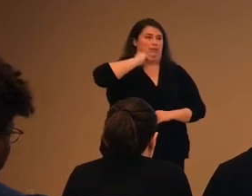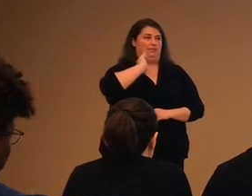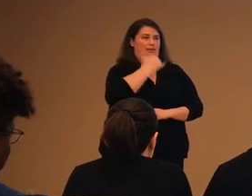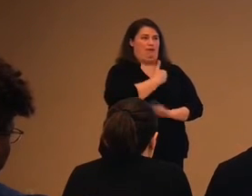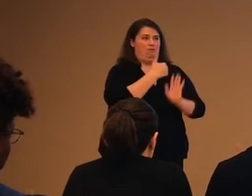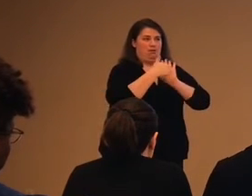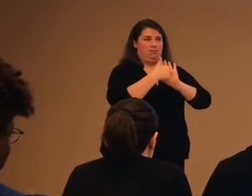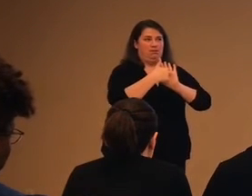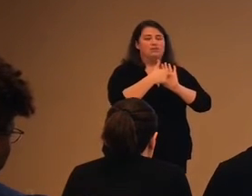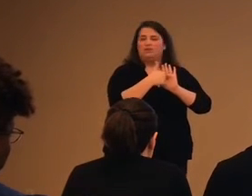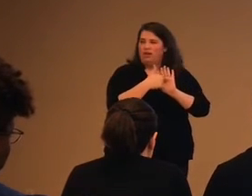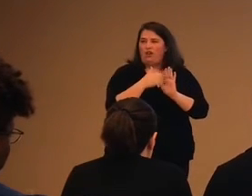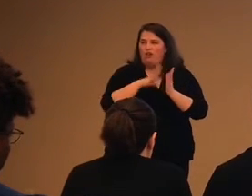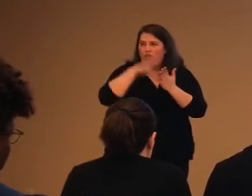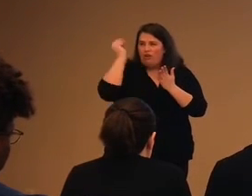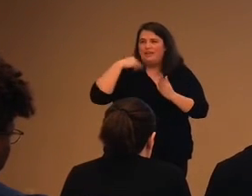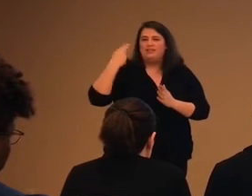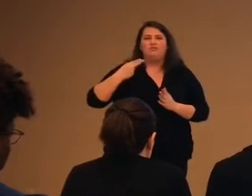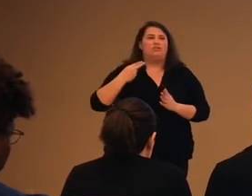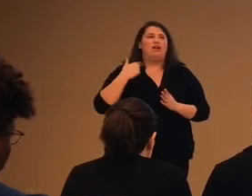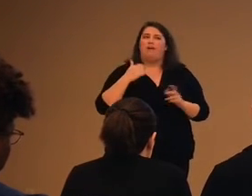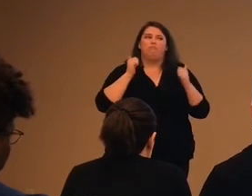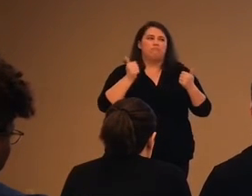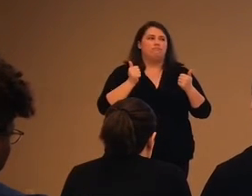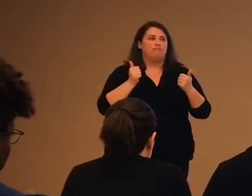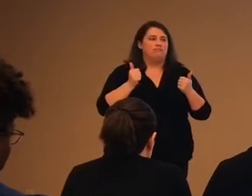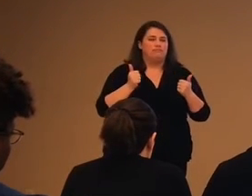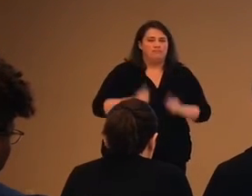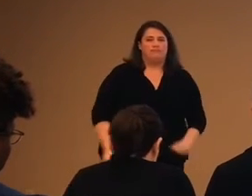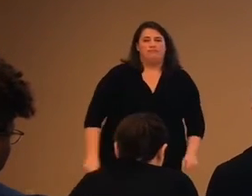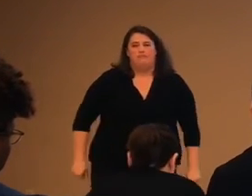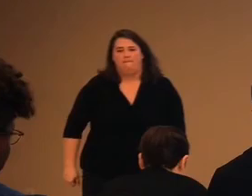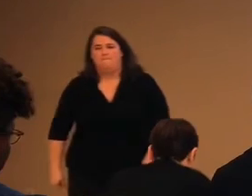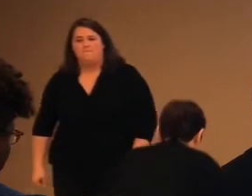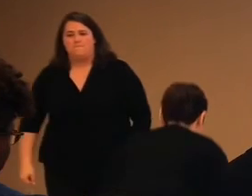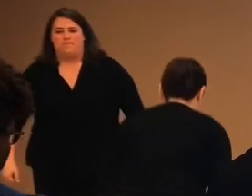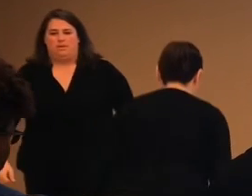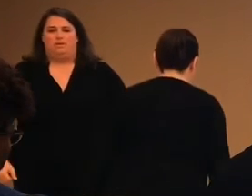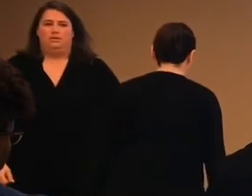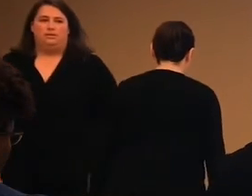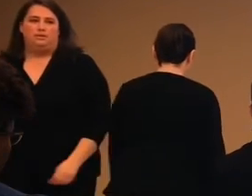Learn about history. I'm all for it, and it doesn't cost us anything at the Museum